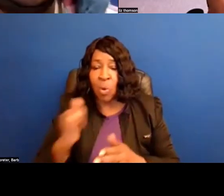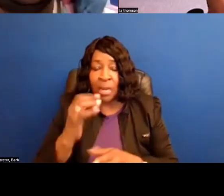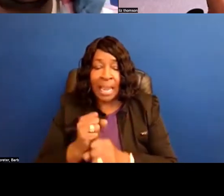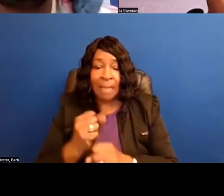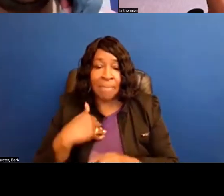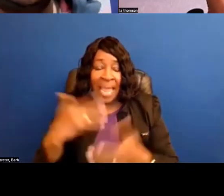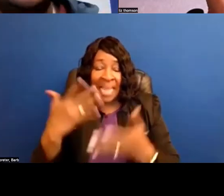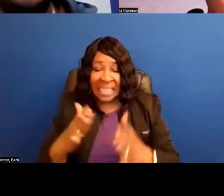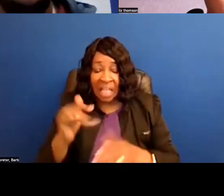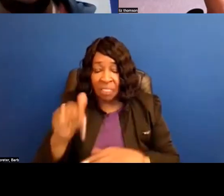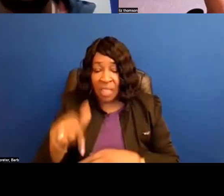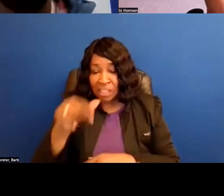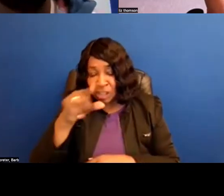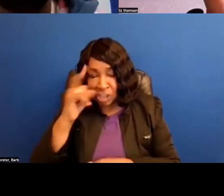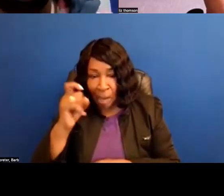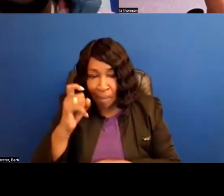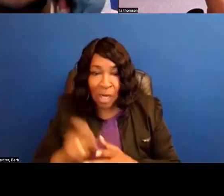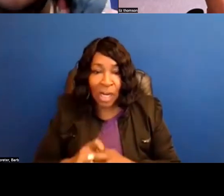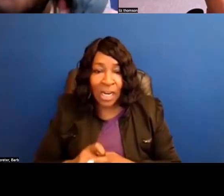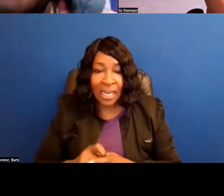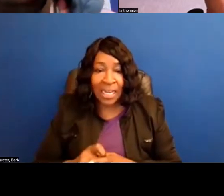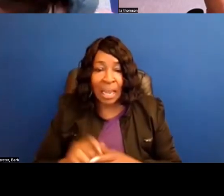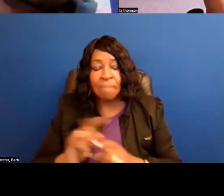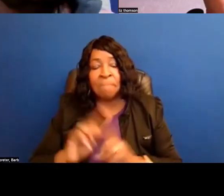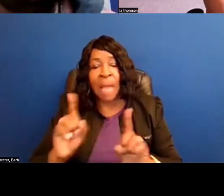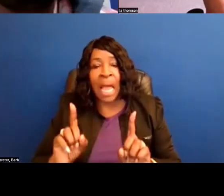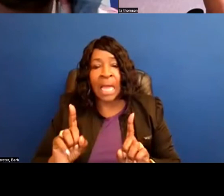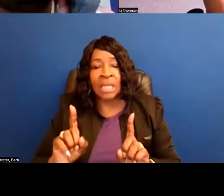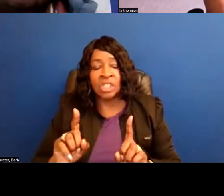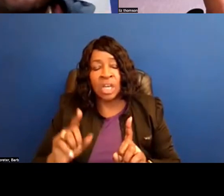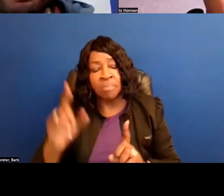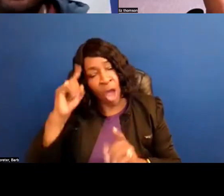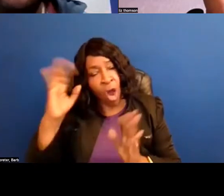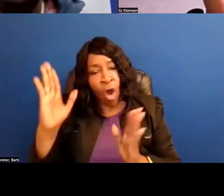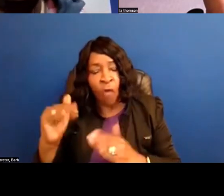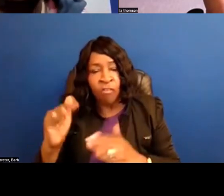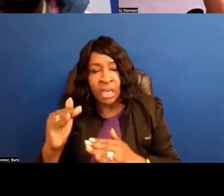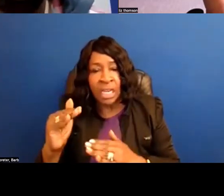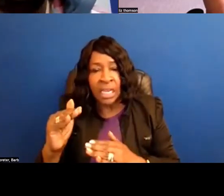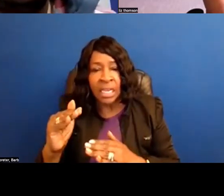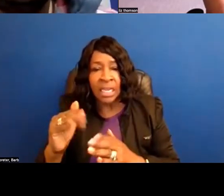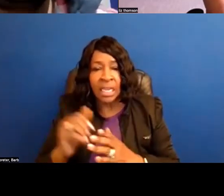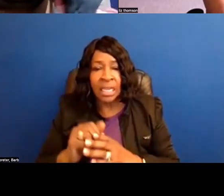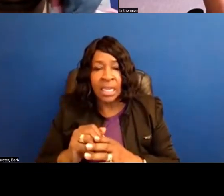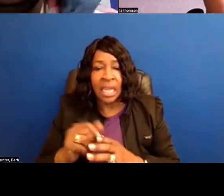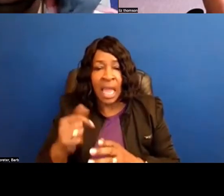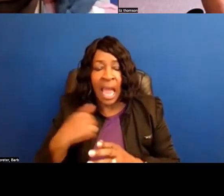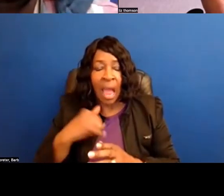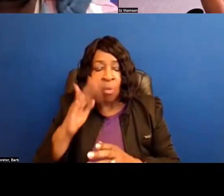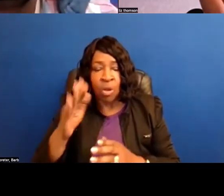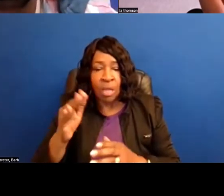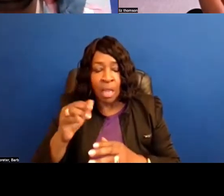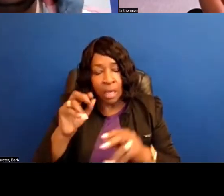as today is July the eighth. But hopefully, I will do a new deadline of December